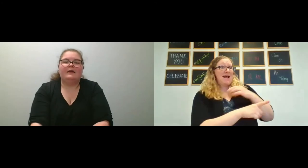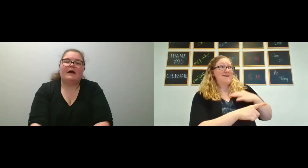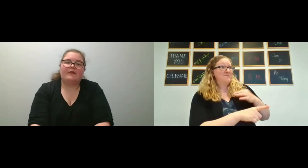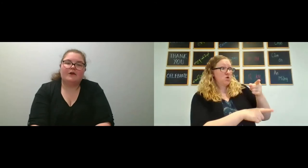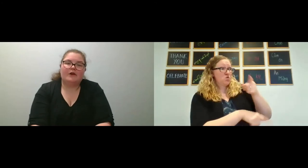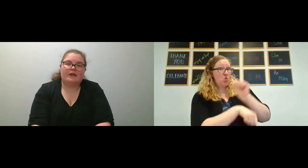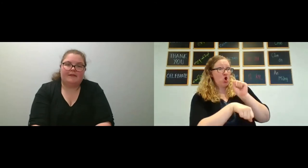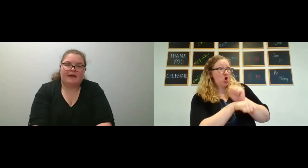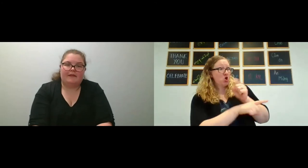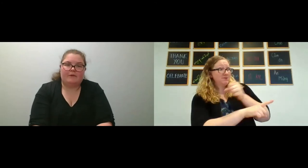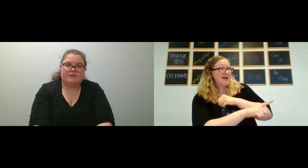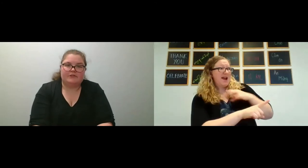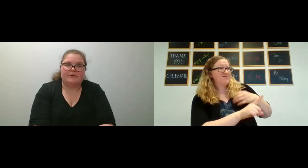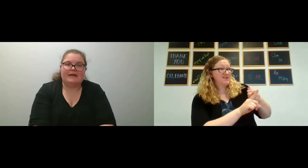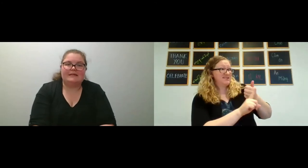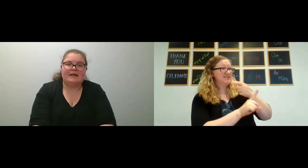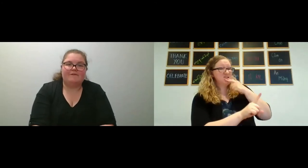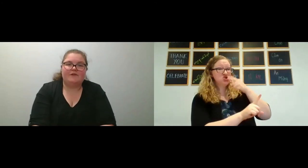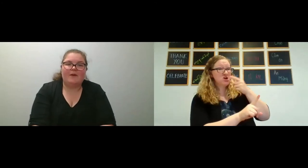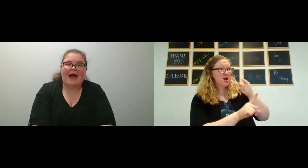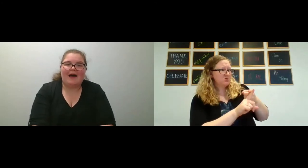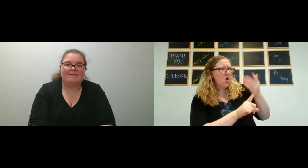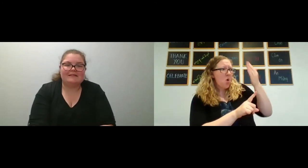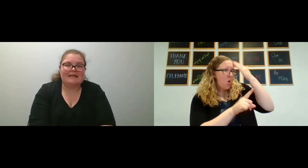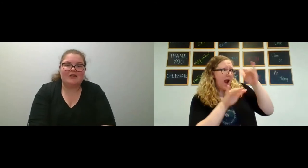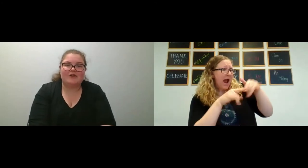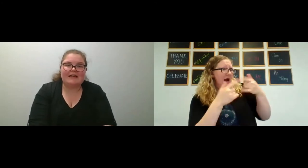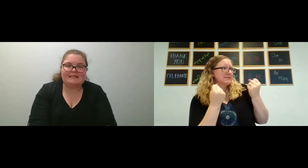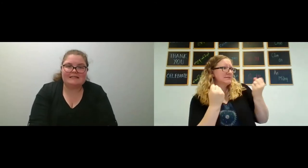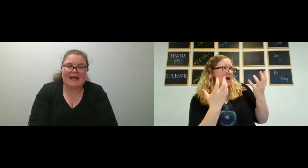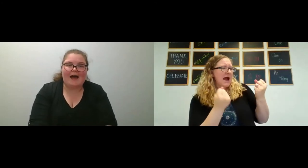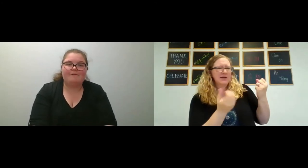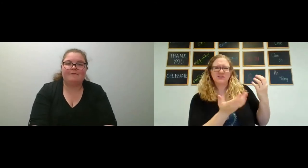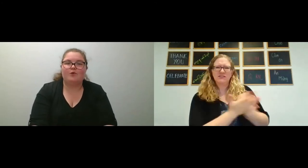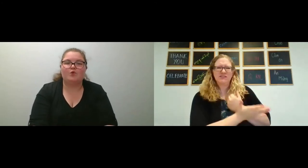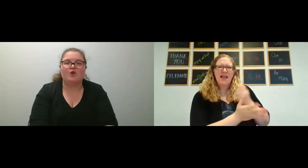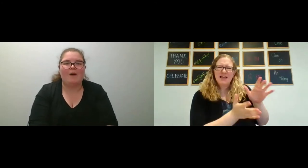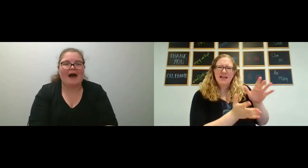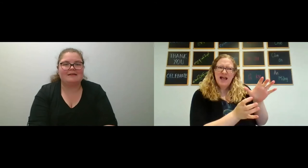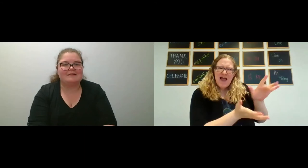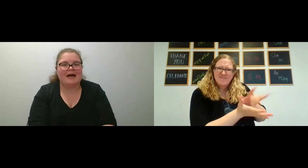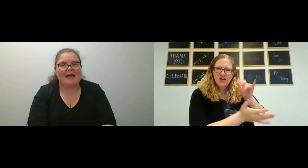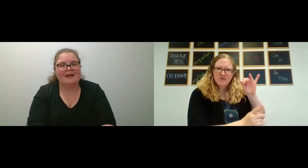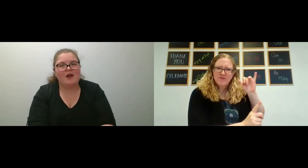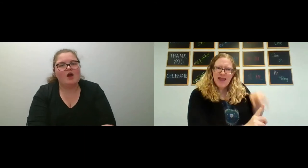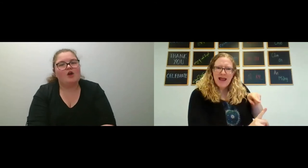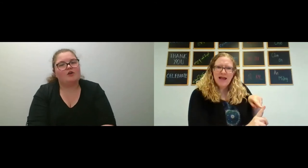Another good thing that would do is if you have hearing staff who know how to sign,